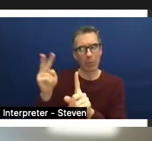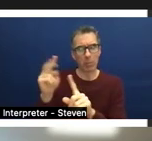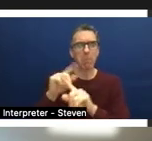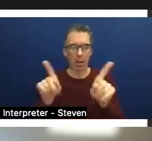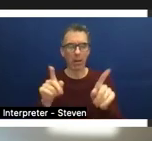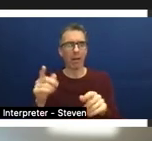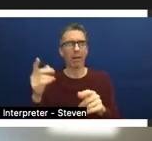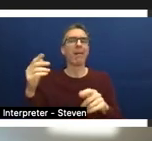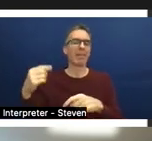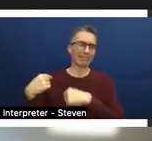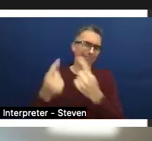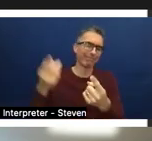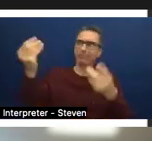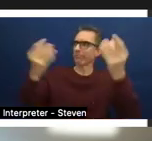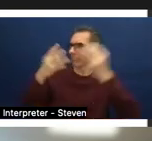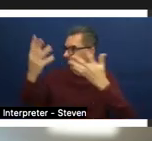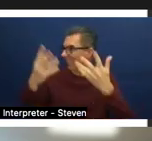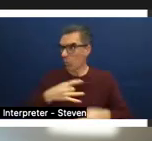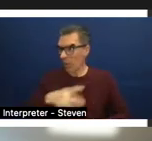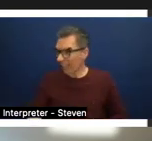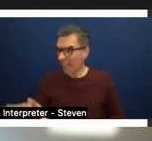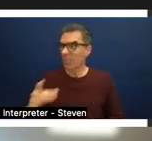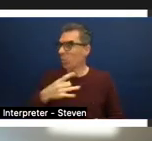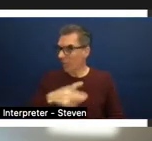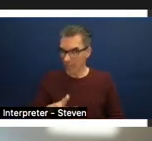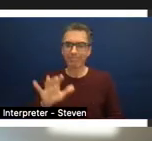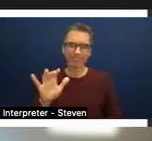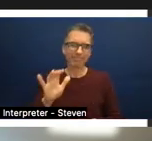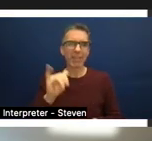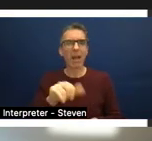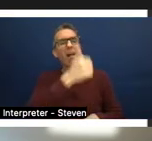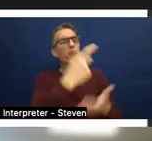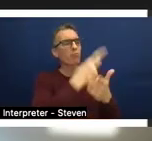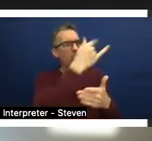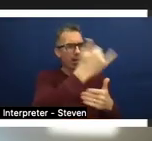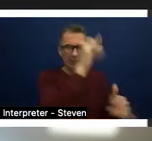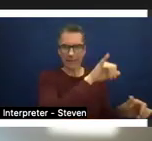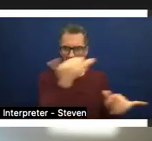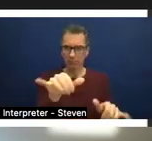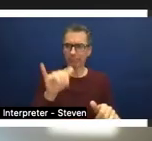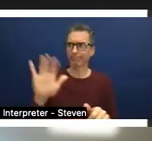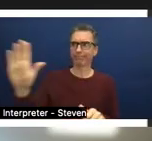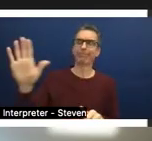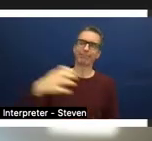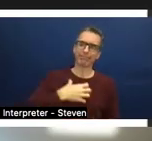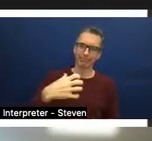of projects in previous experiences, that has been my experience but again, we'll look into it.